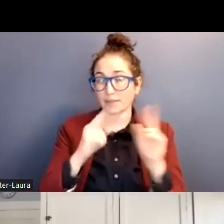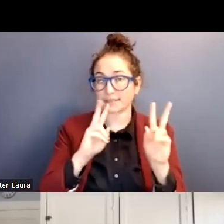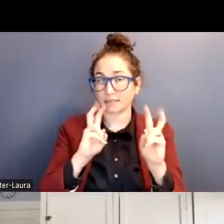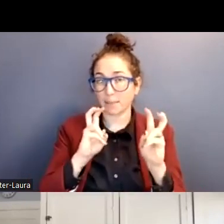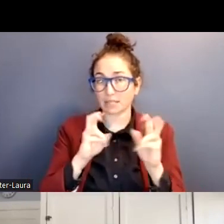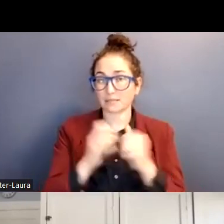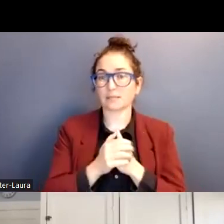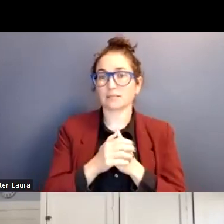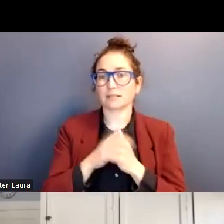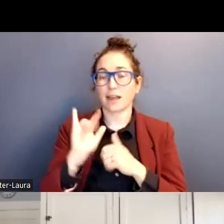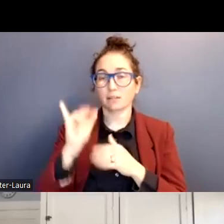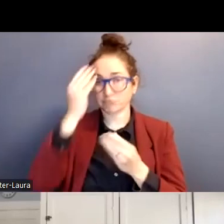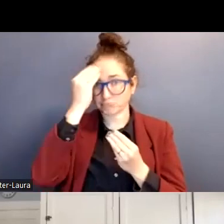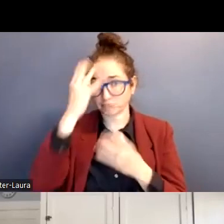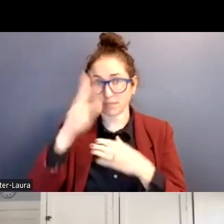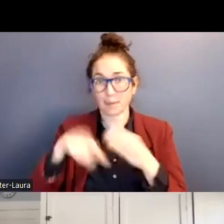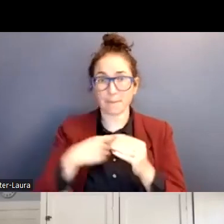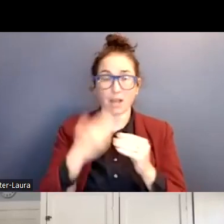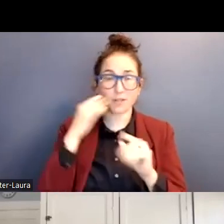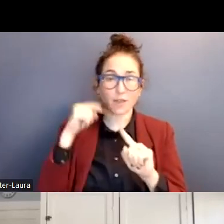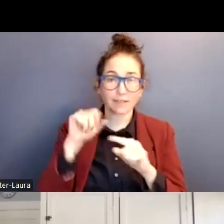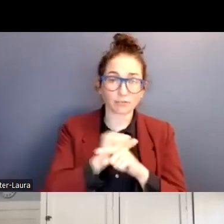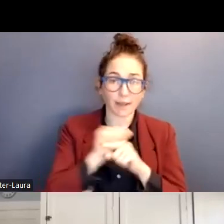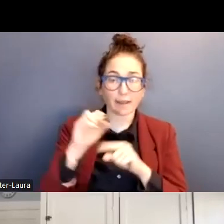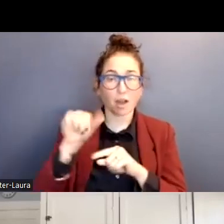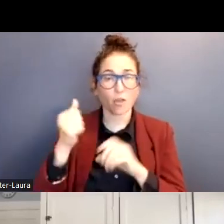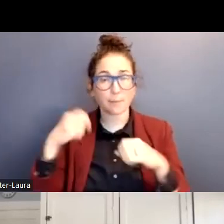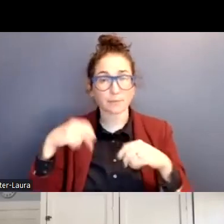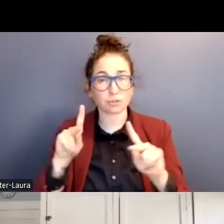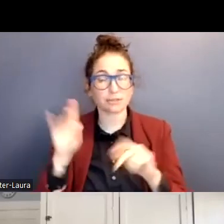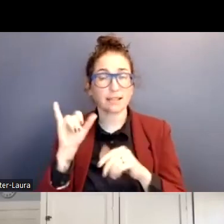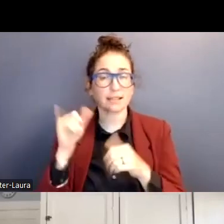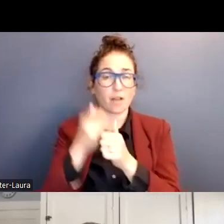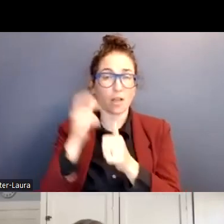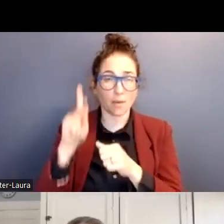being notified of you know, this training and other opportunities as a follow up, please use that